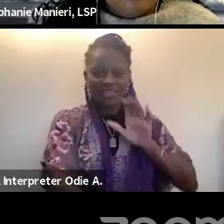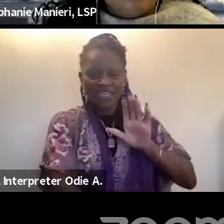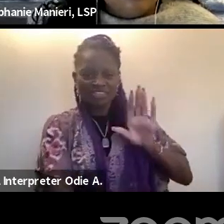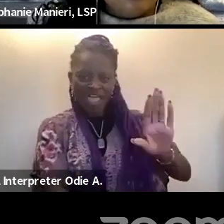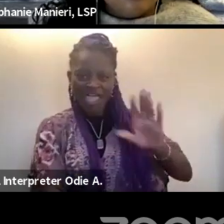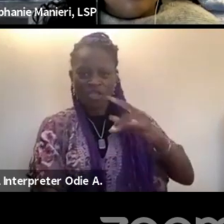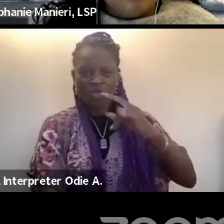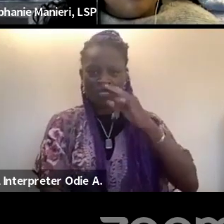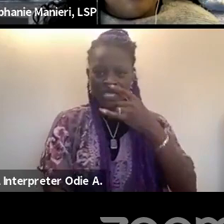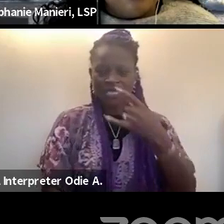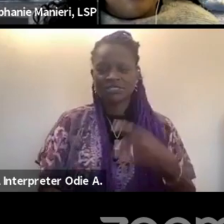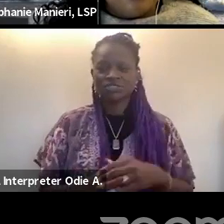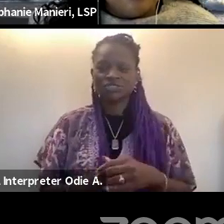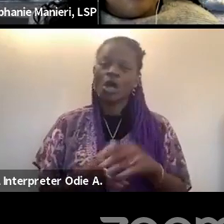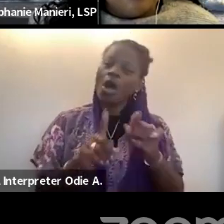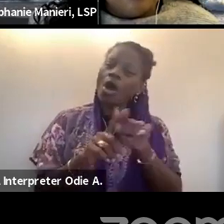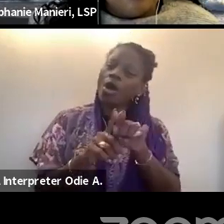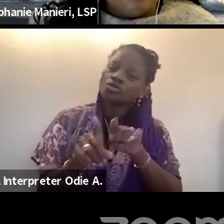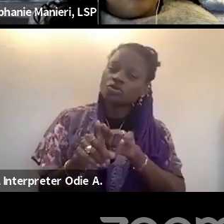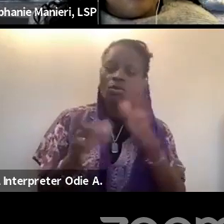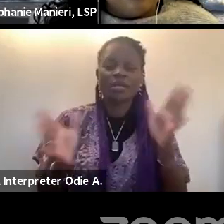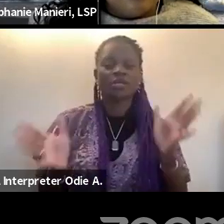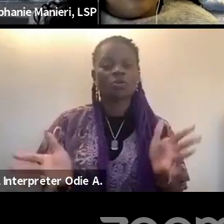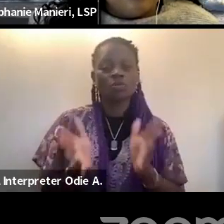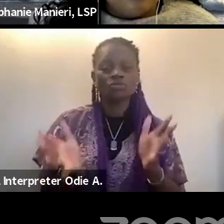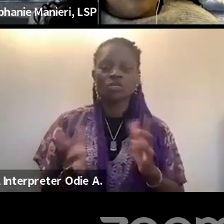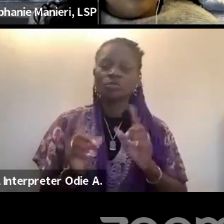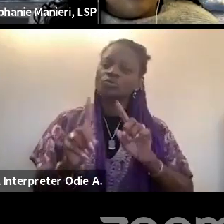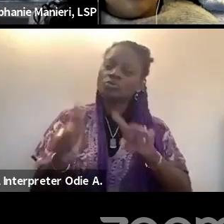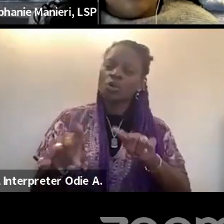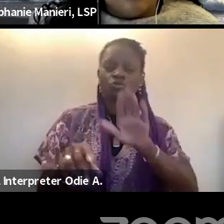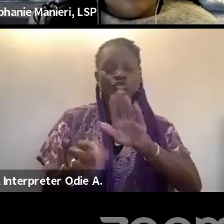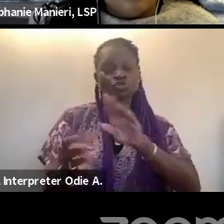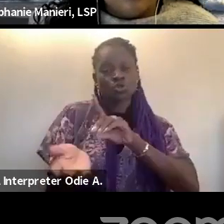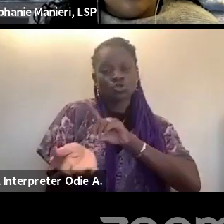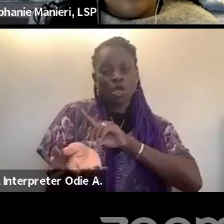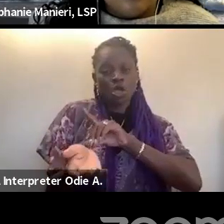to their primary care positions for those vaccines.